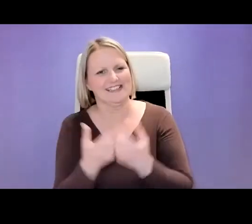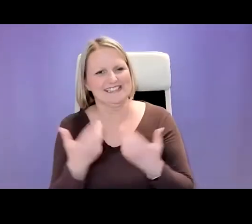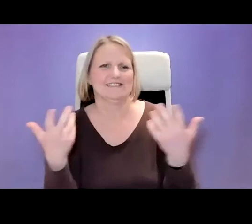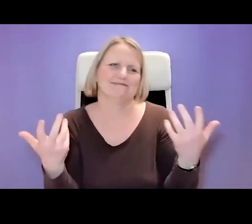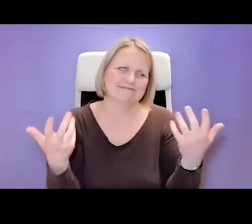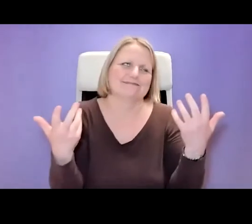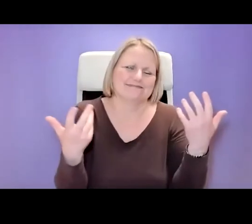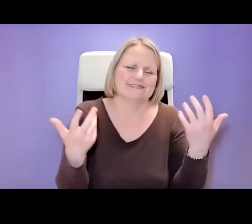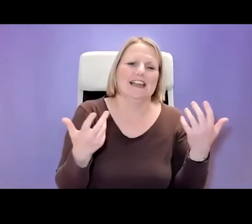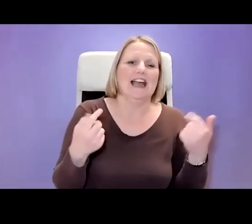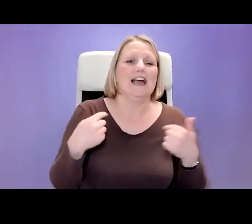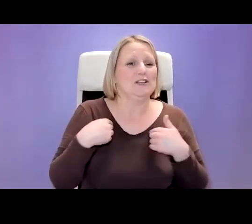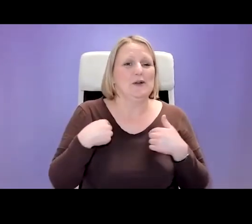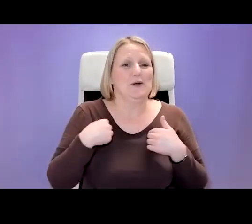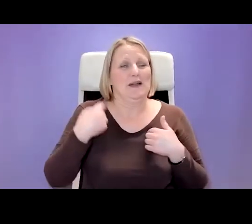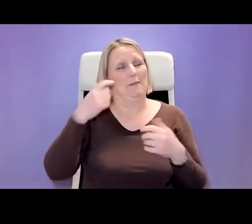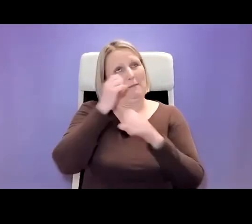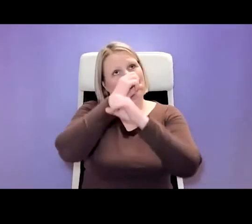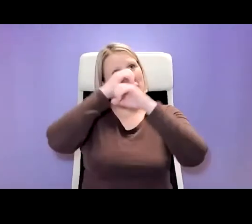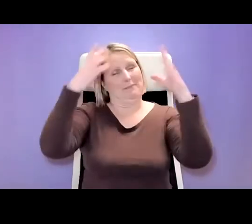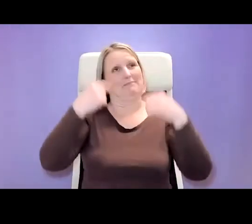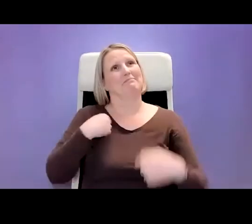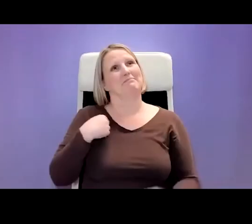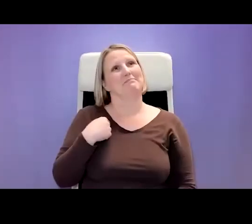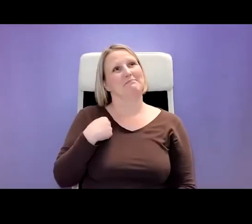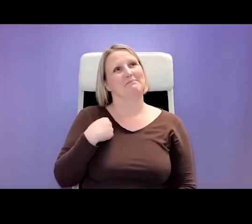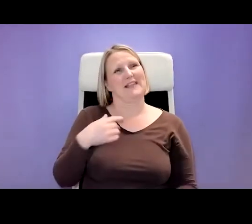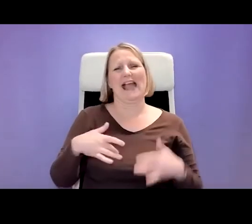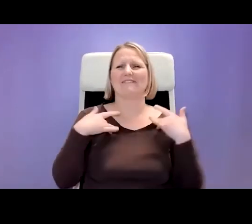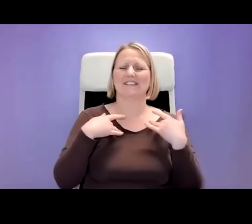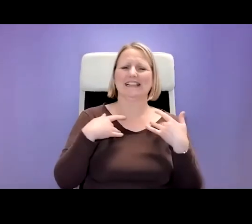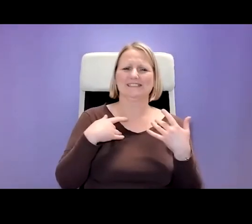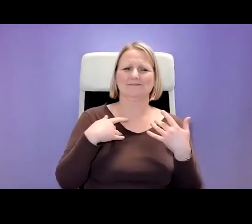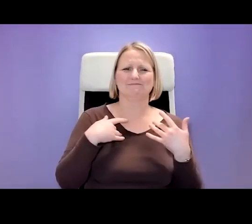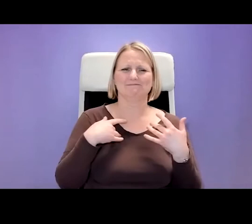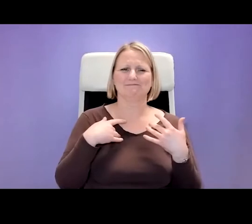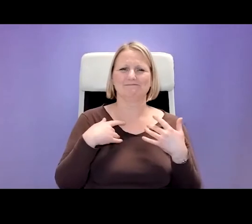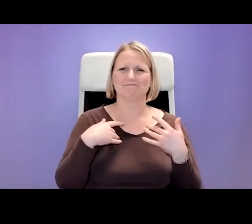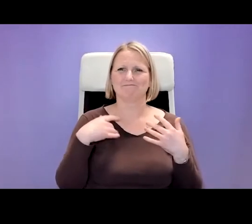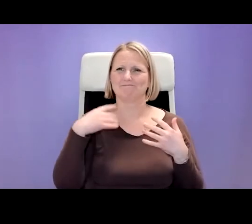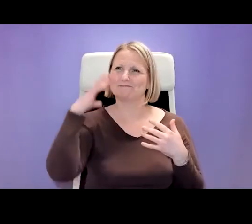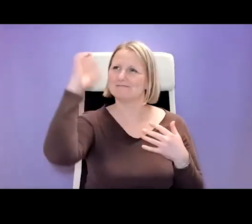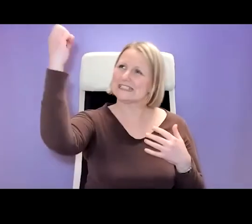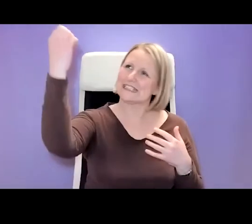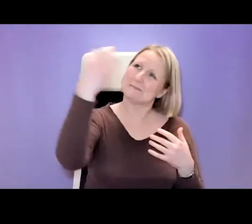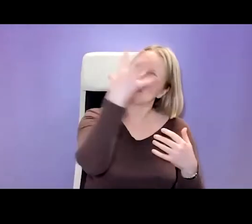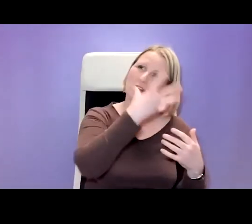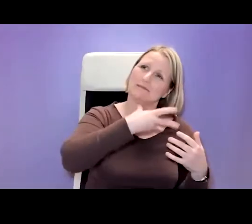as a response to a specific calling by the Spirit to a specific ministry desperately needed by this particular congregation.